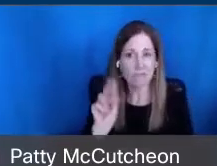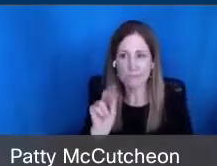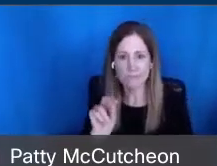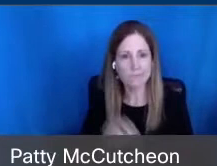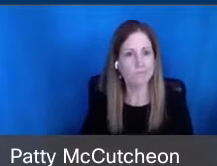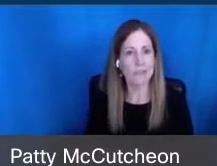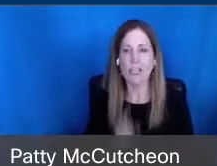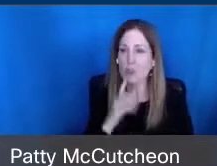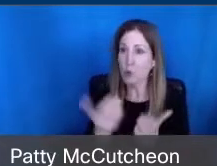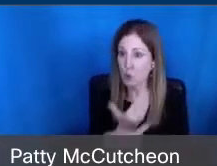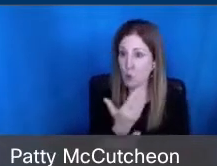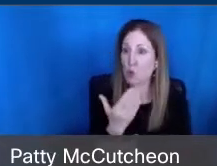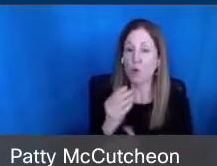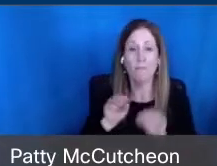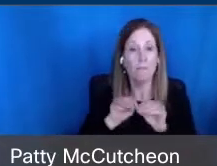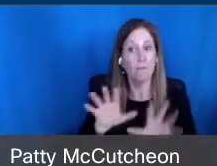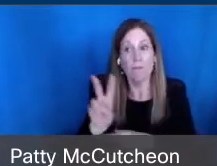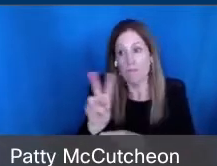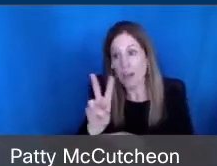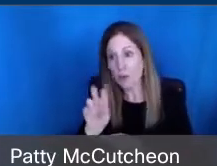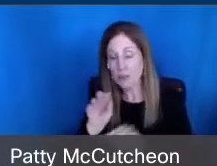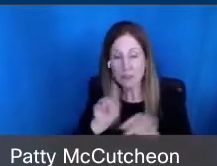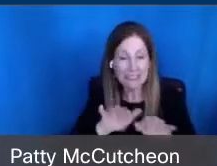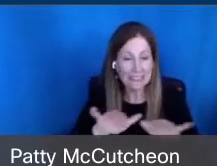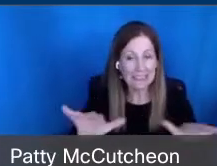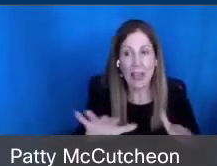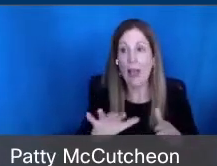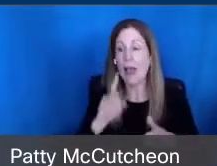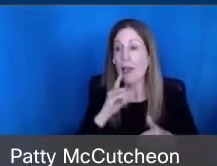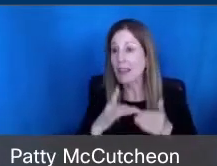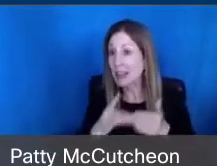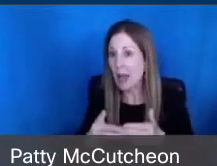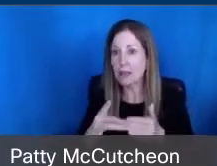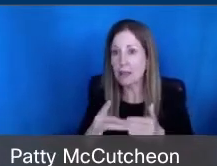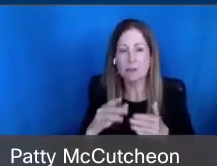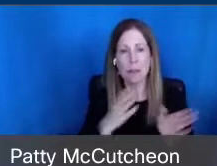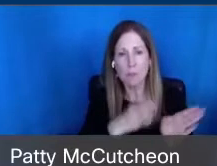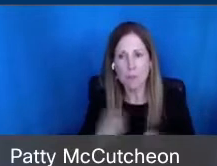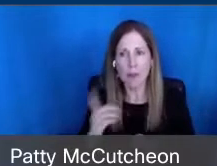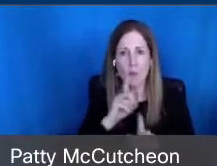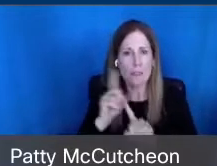the knowledge and subsequent guidance around preparing and responding to it is evolving rapidly, as you all know.